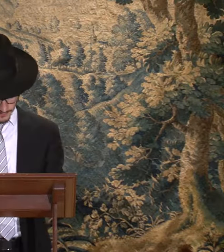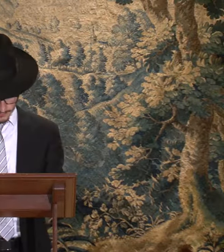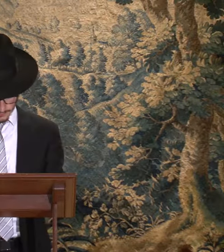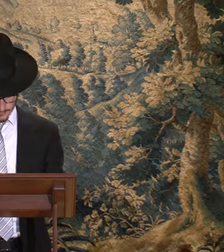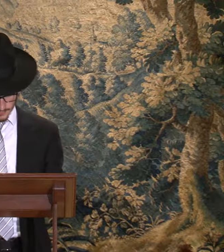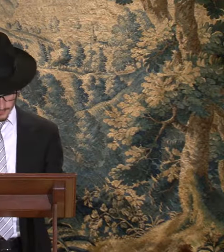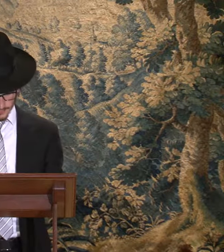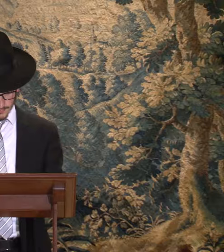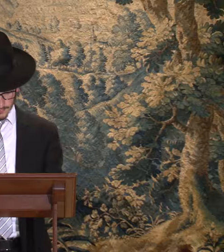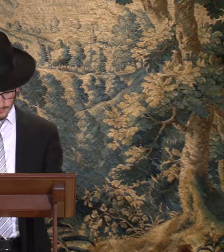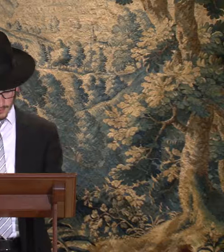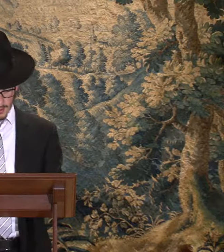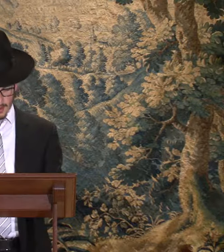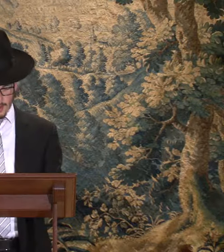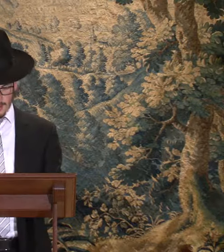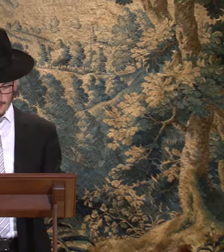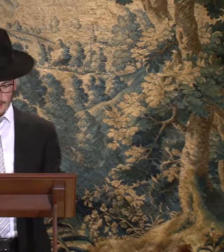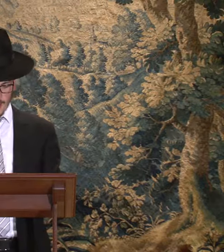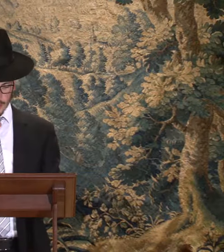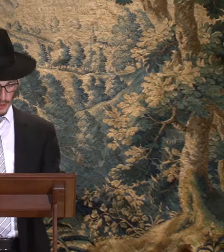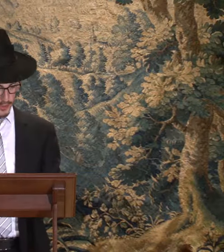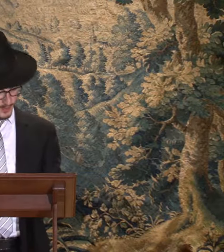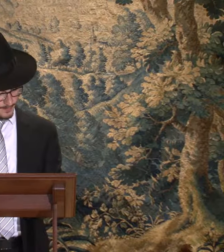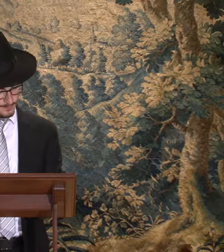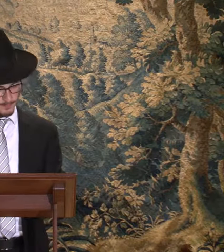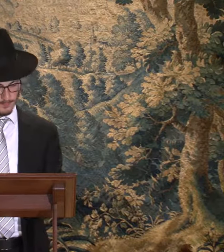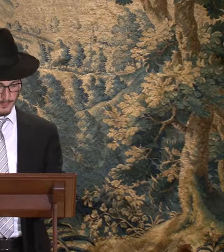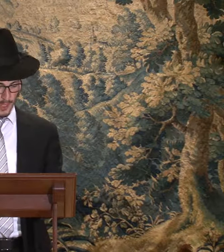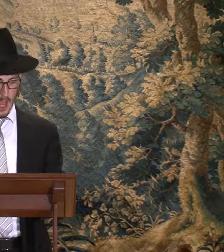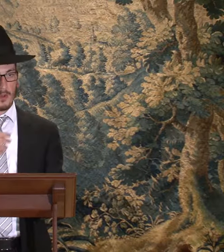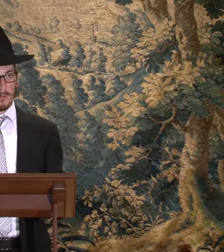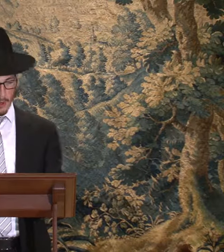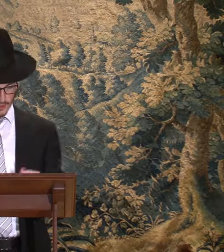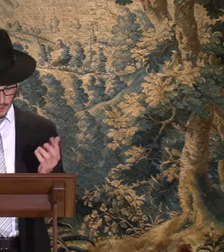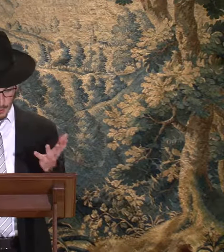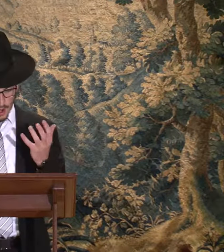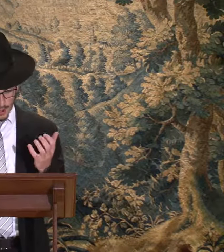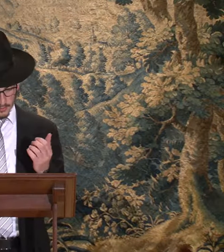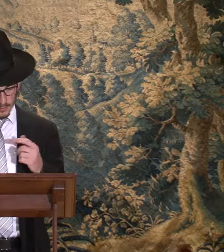skills in guiding others without conflict. I arrived here with my twin